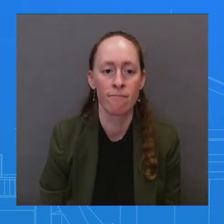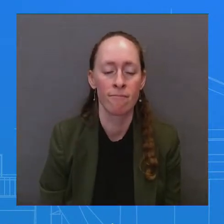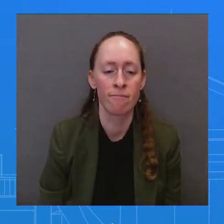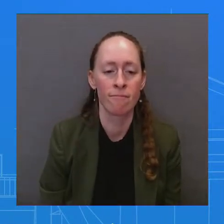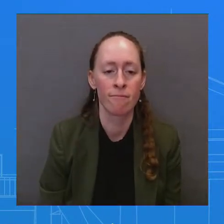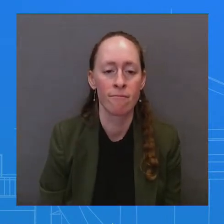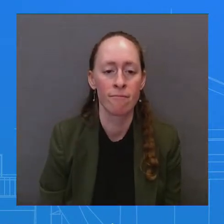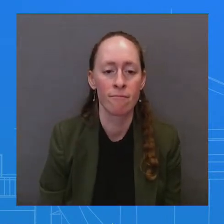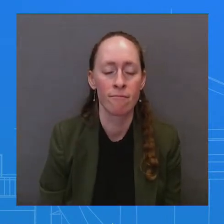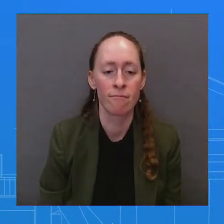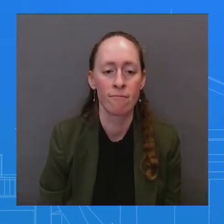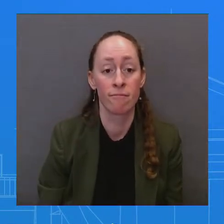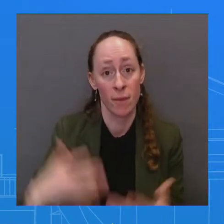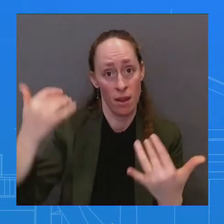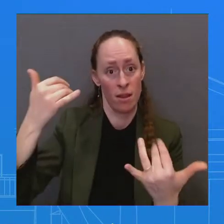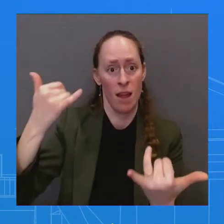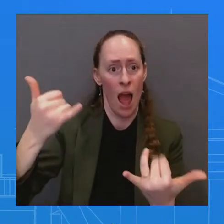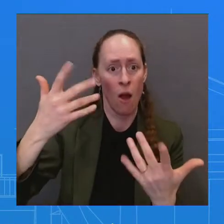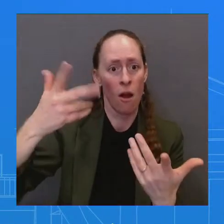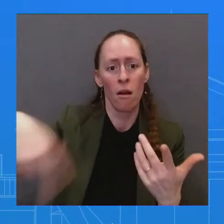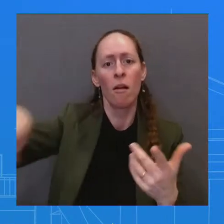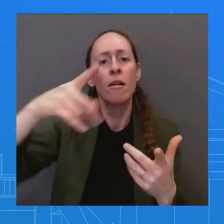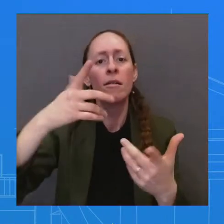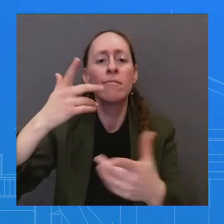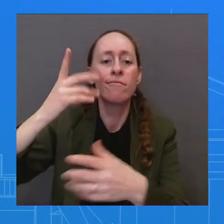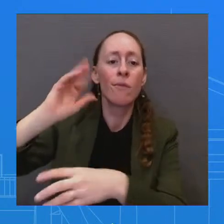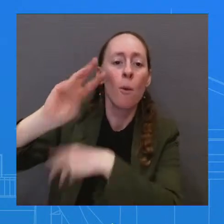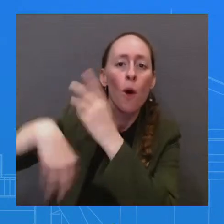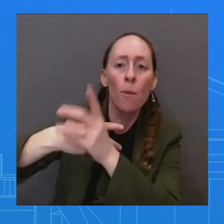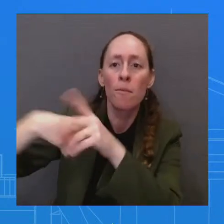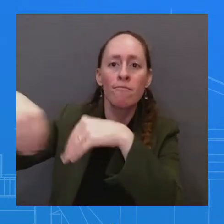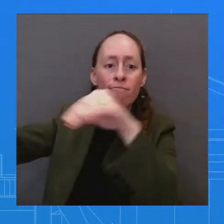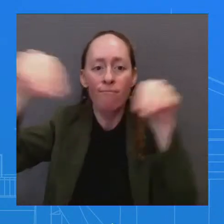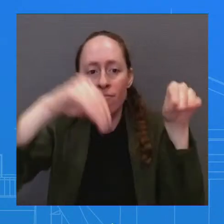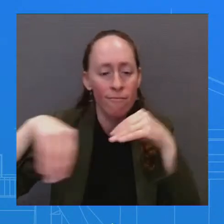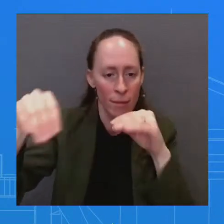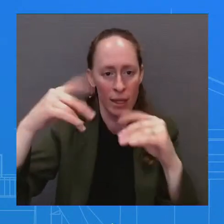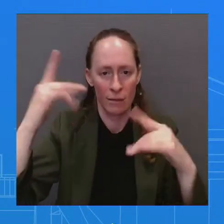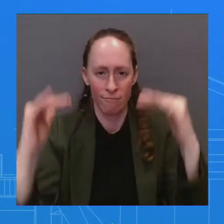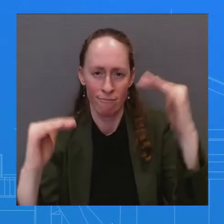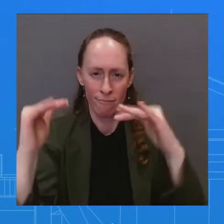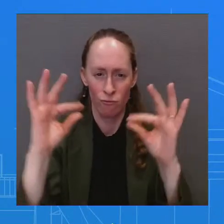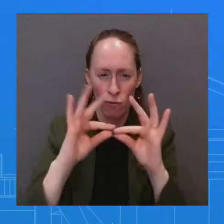and that can continue to bring the price of gasoline down here in the United States. Ms. Jean-Pierre: Anita. The Press: Thank you so much, John.